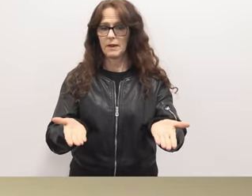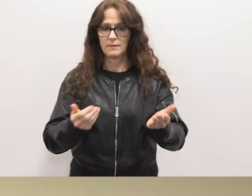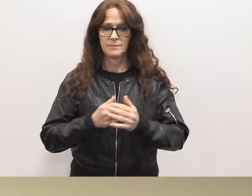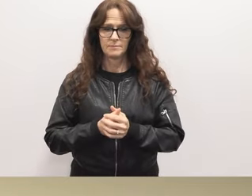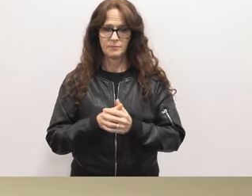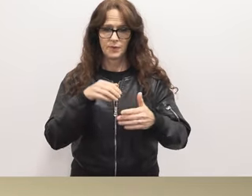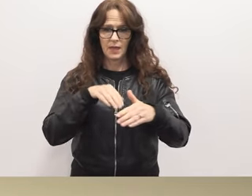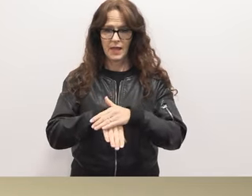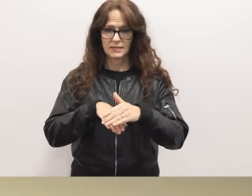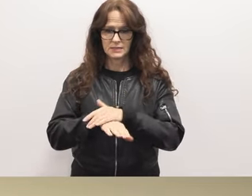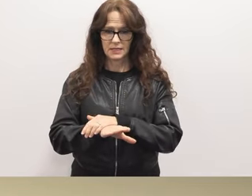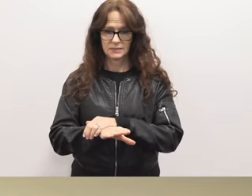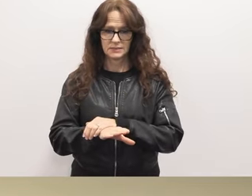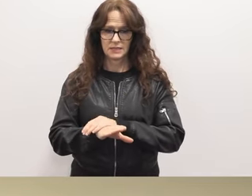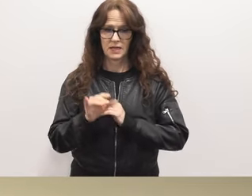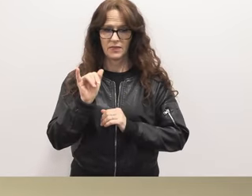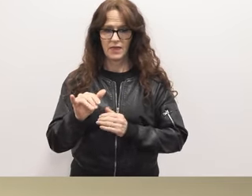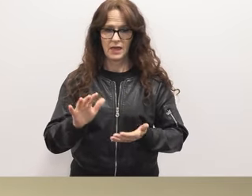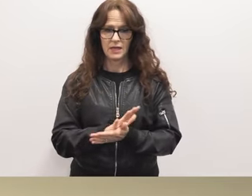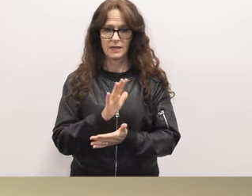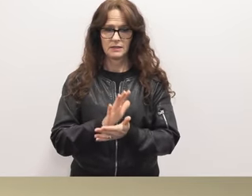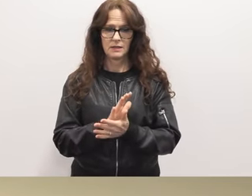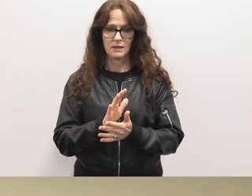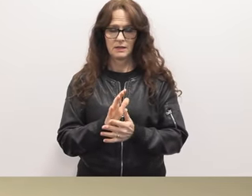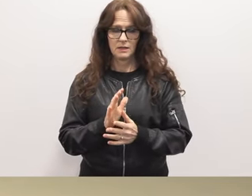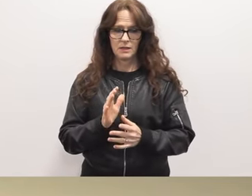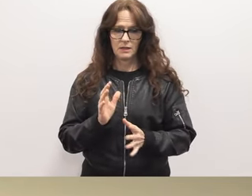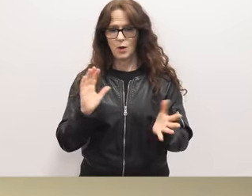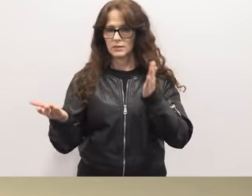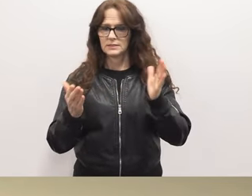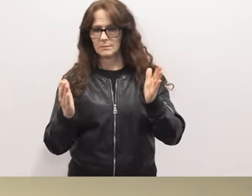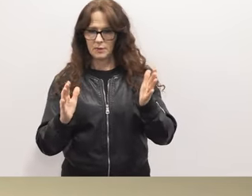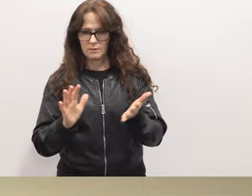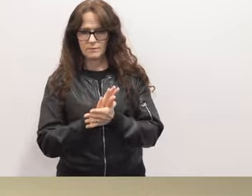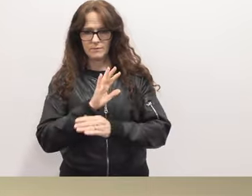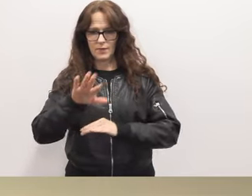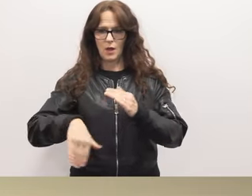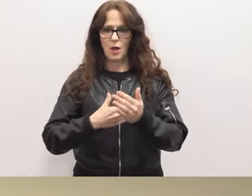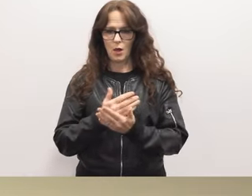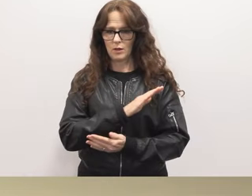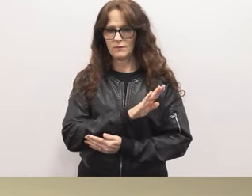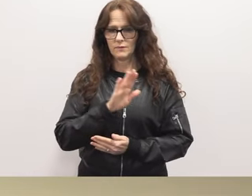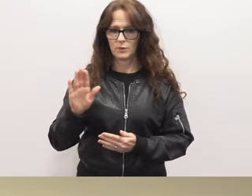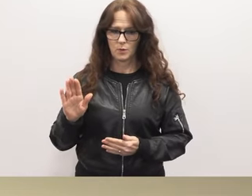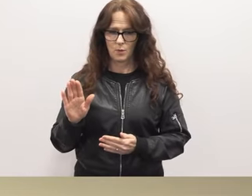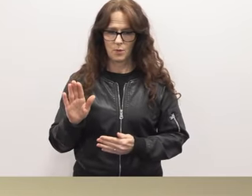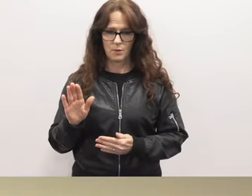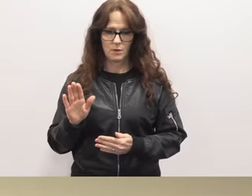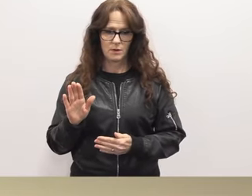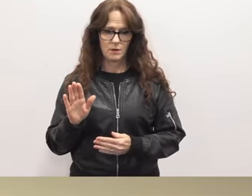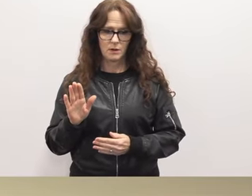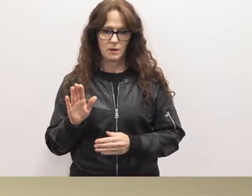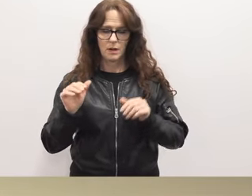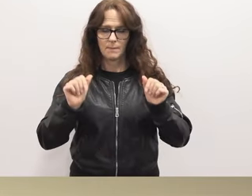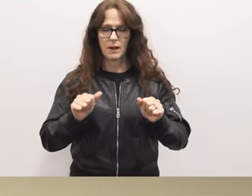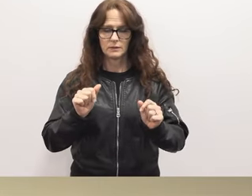is if you have access to that document or some document that has all of your potential goals and guardrails,